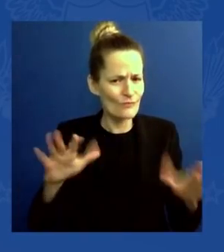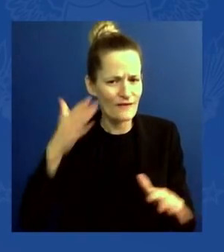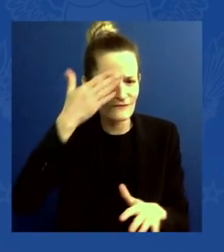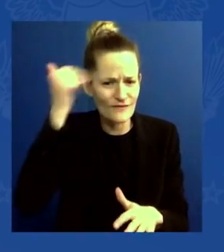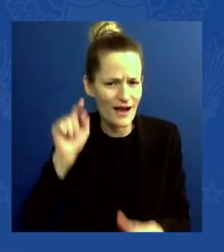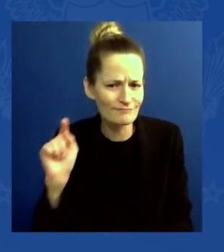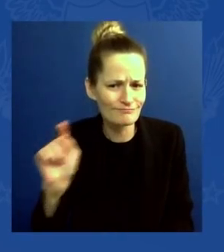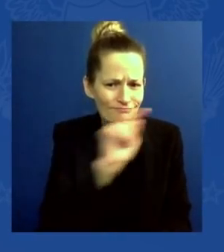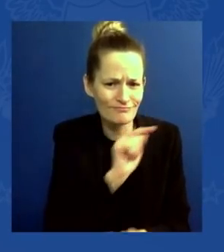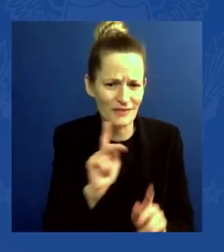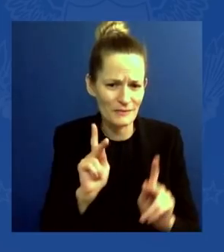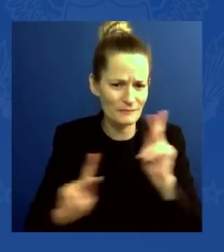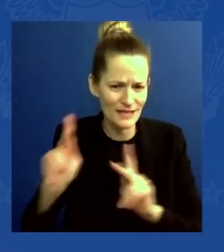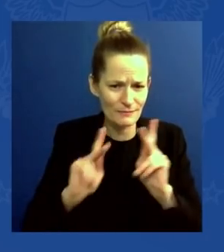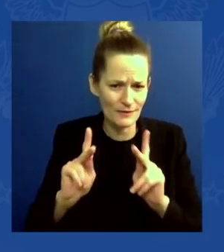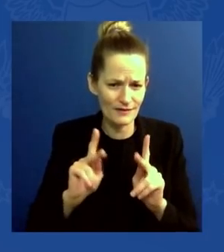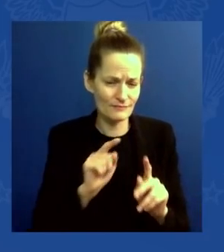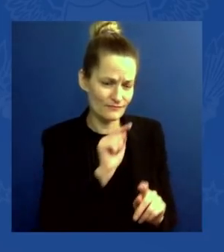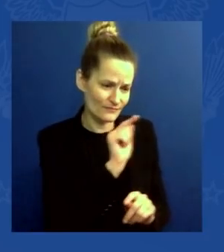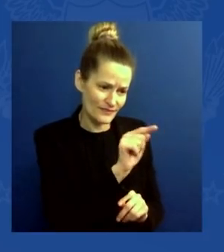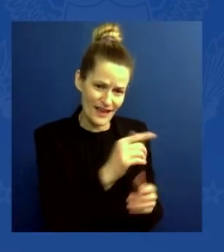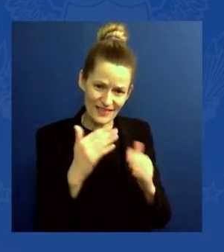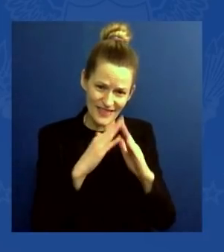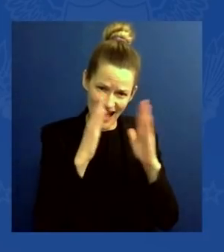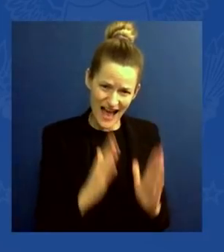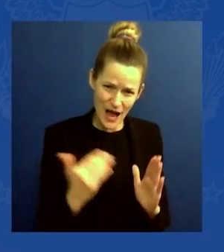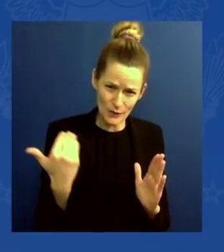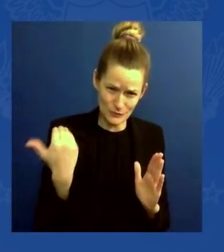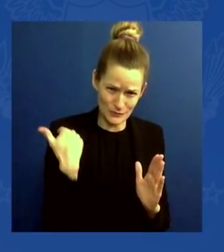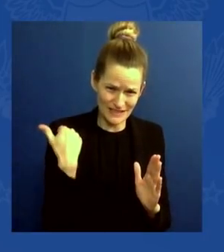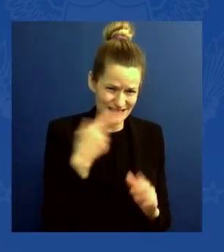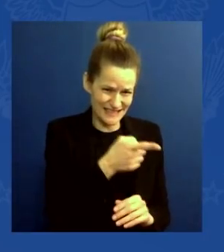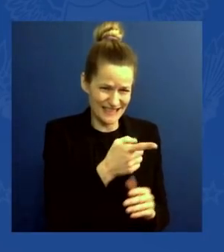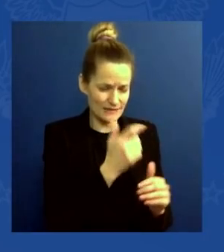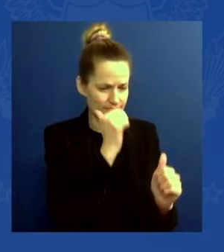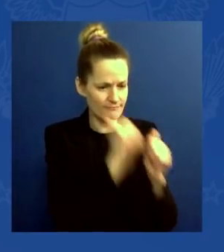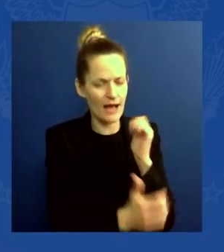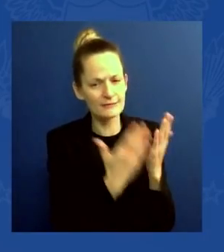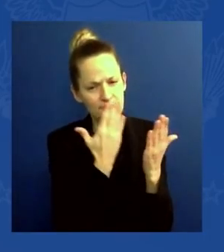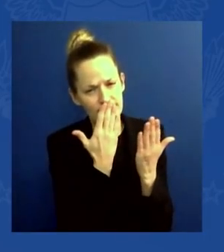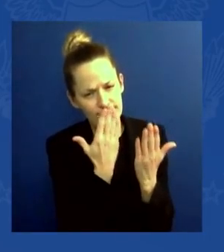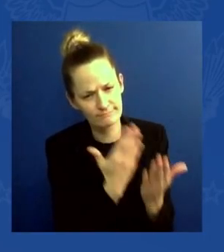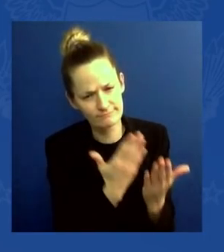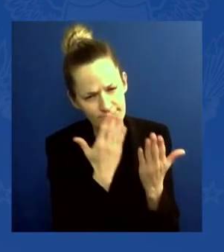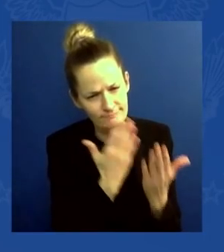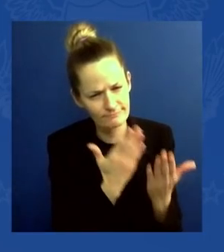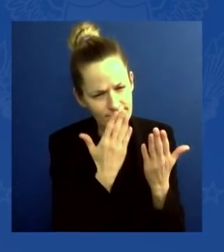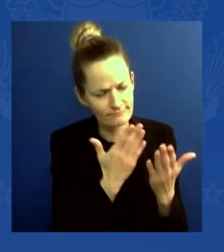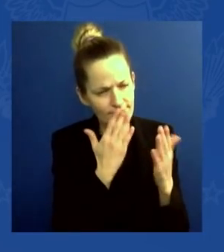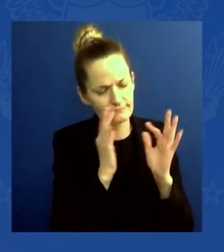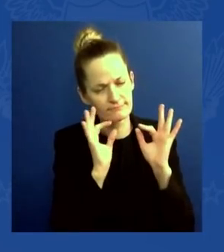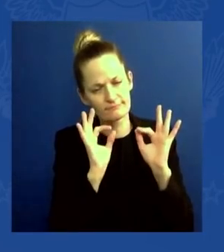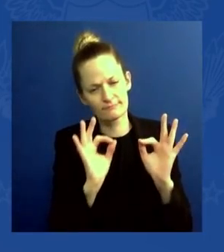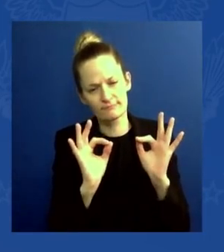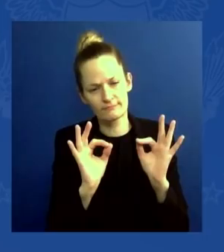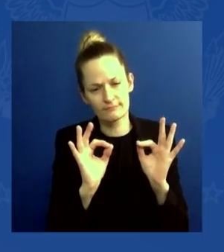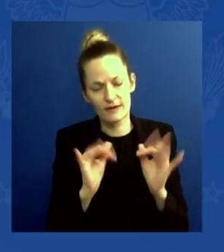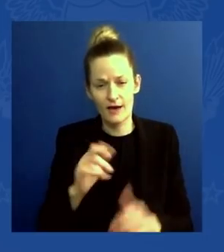Democrats, Republicans -- they, in fact, worked together. It was like -- as I saw -- someone told me on my staff this morning